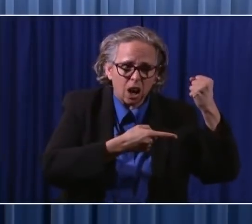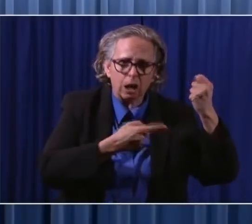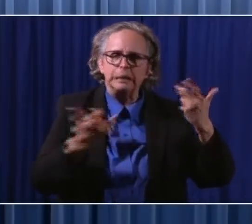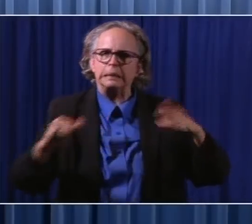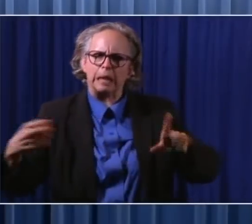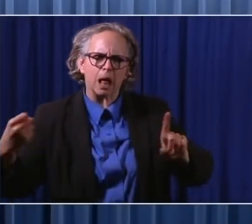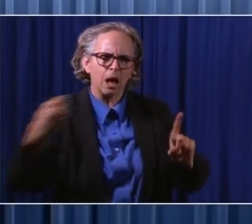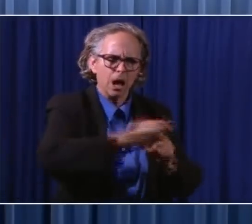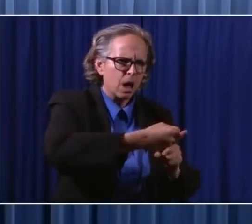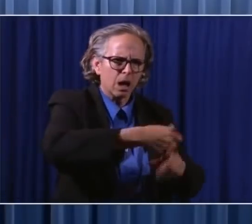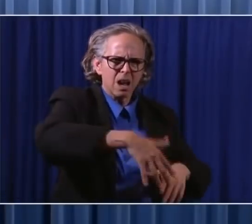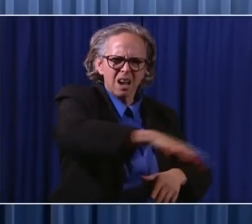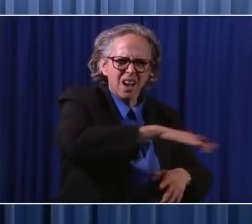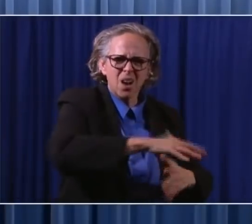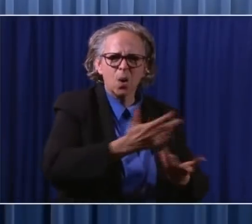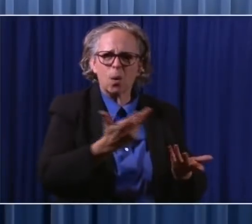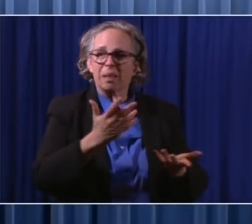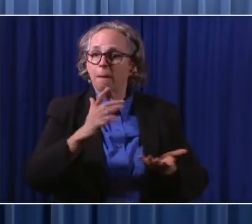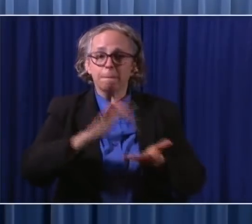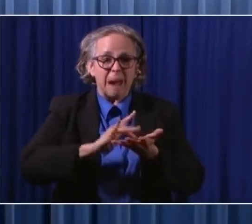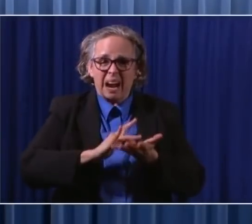CONCERN IS THE PASSING ON TO